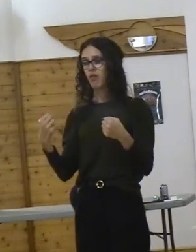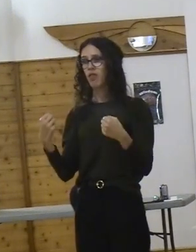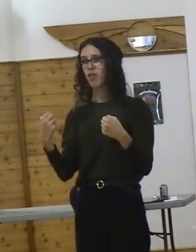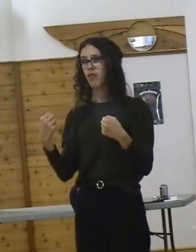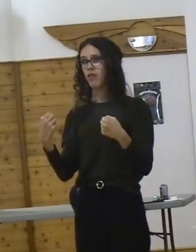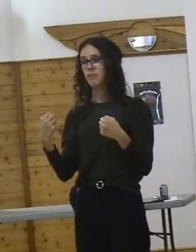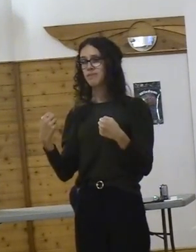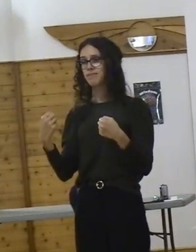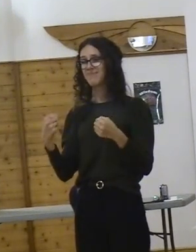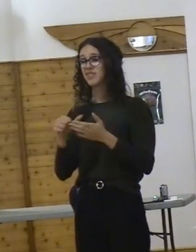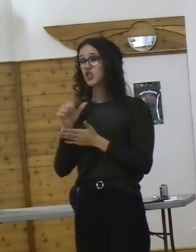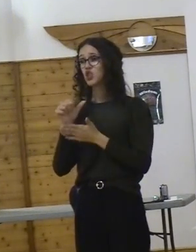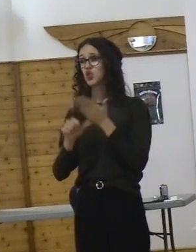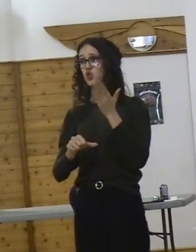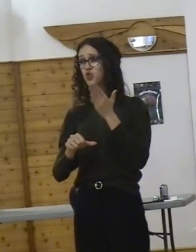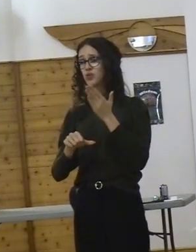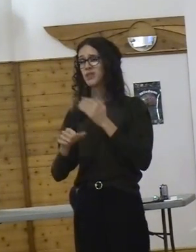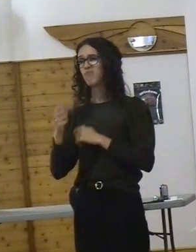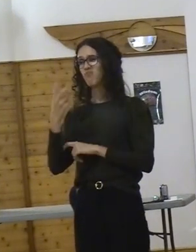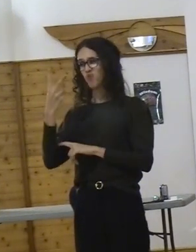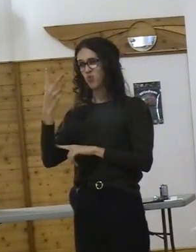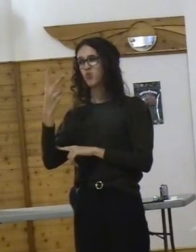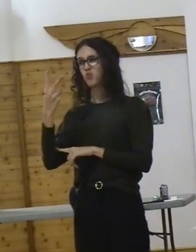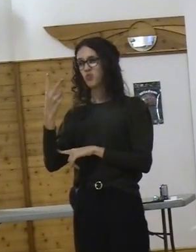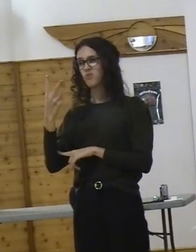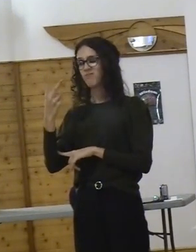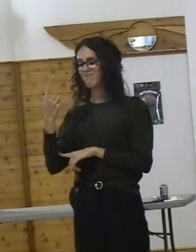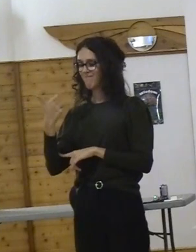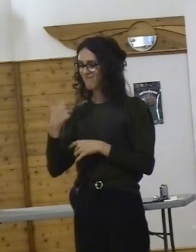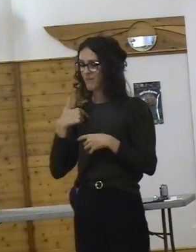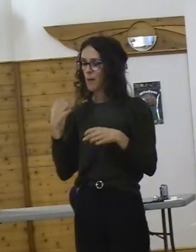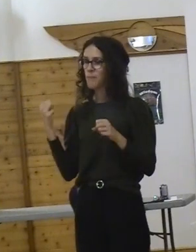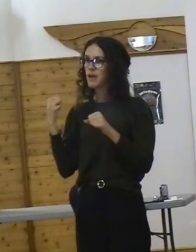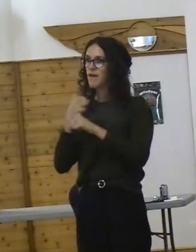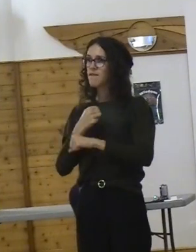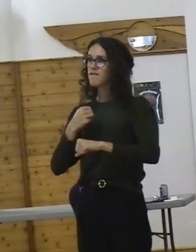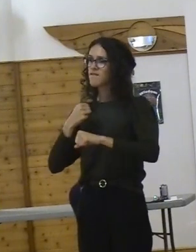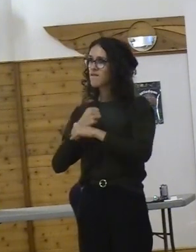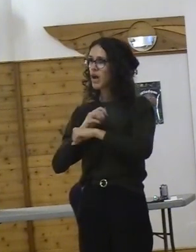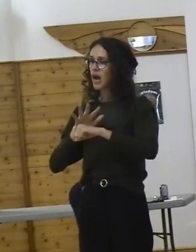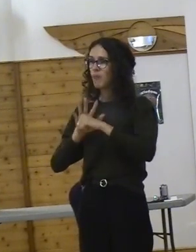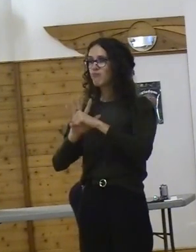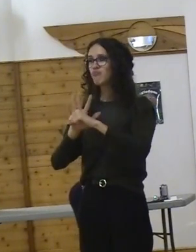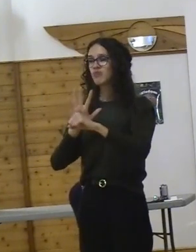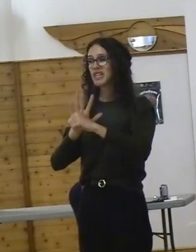I've been advocating since 2011.